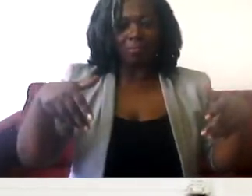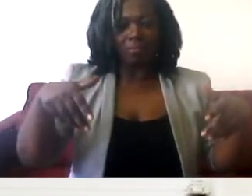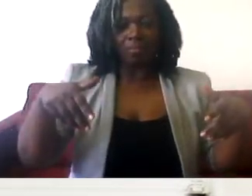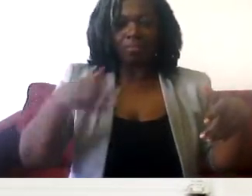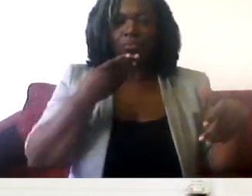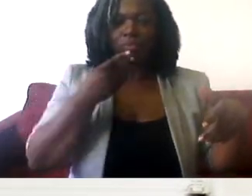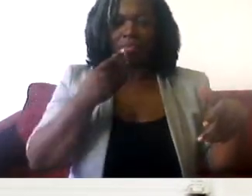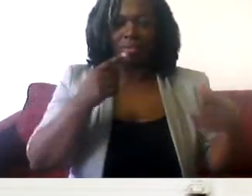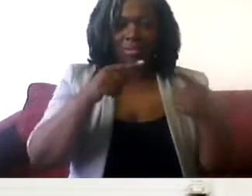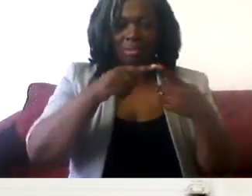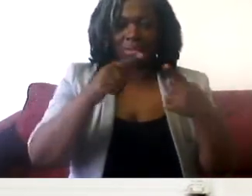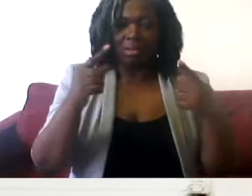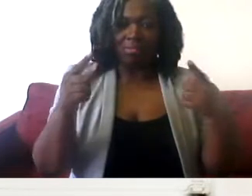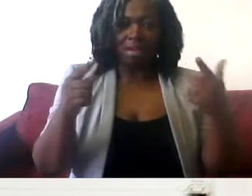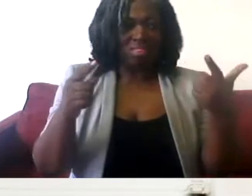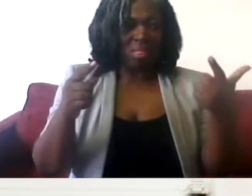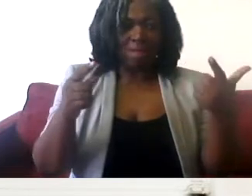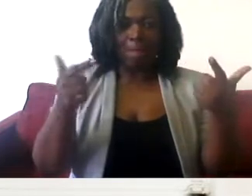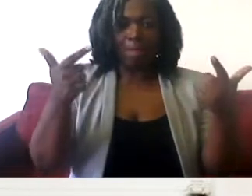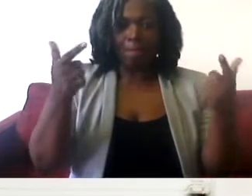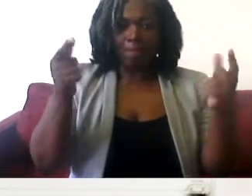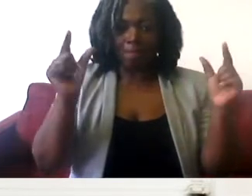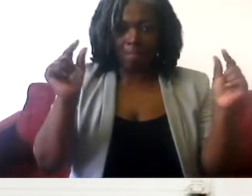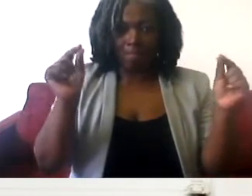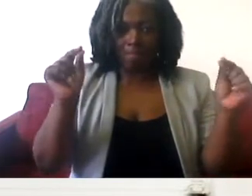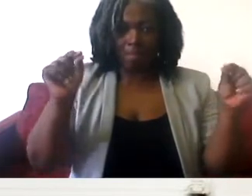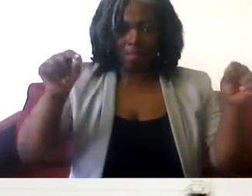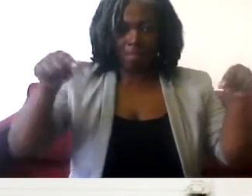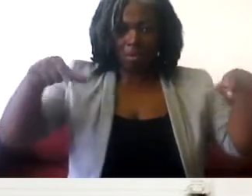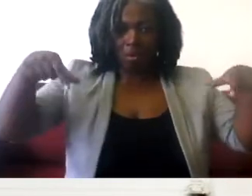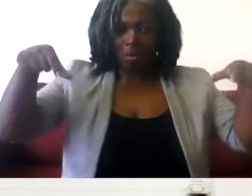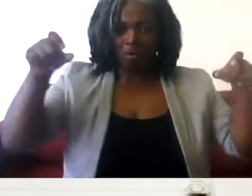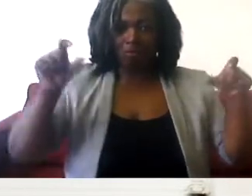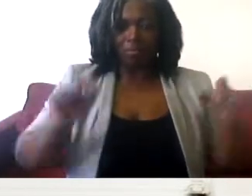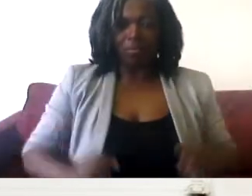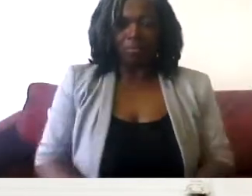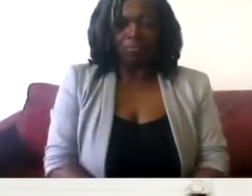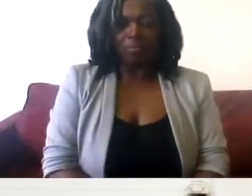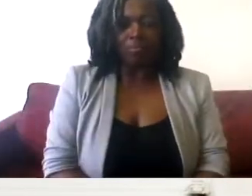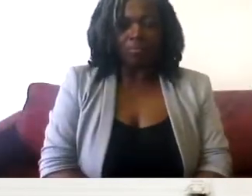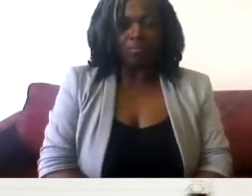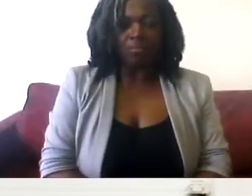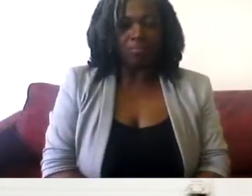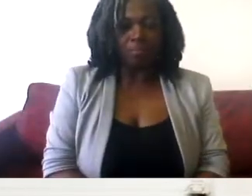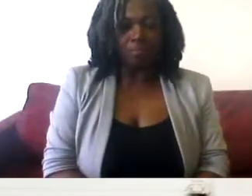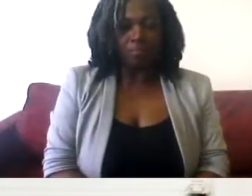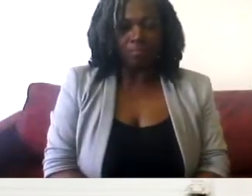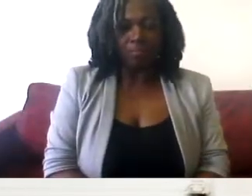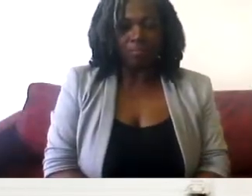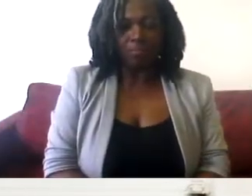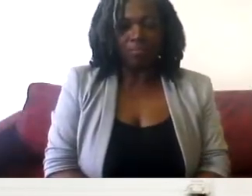and using our index finger and thumb,